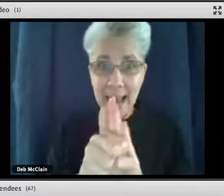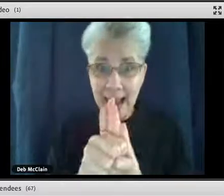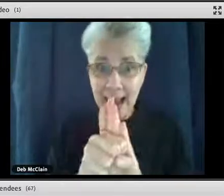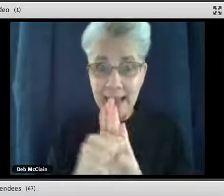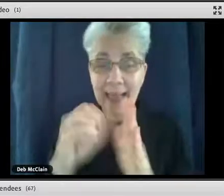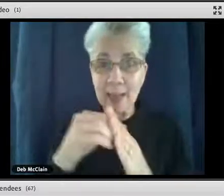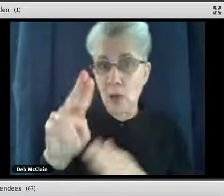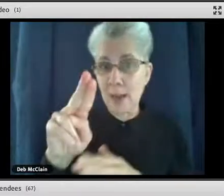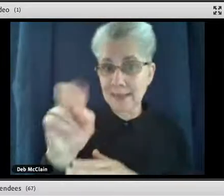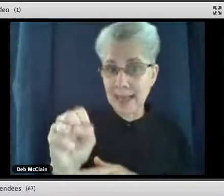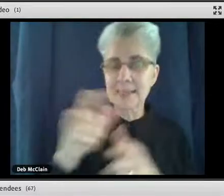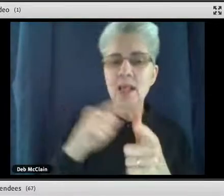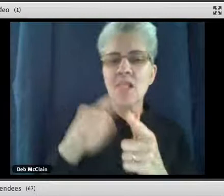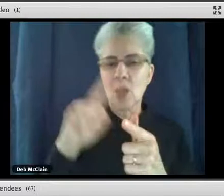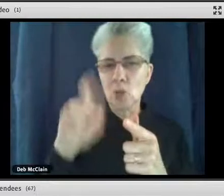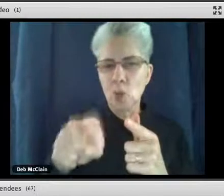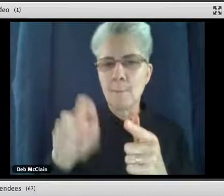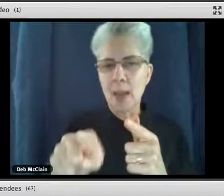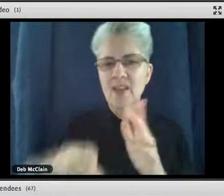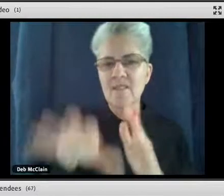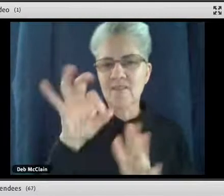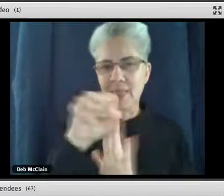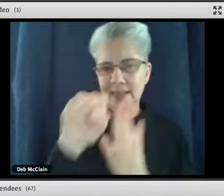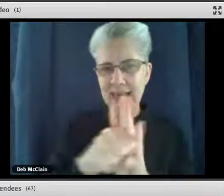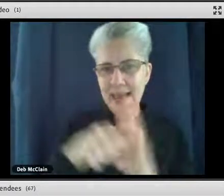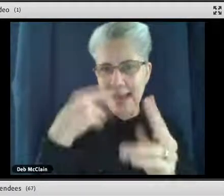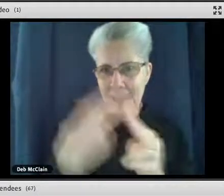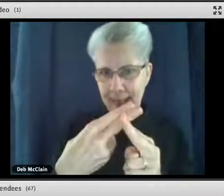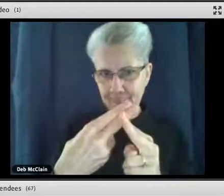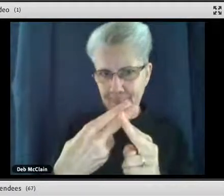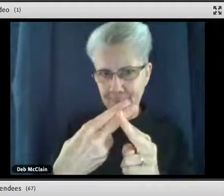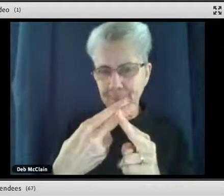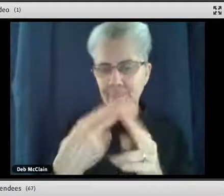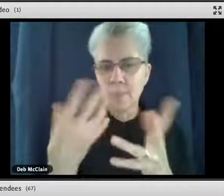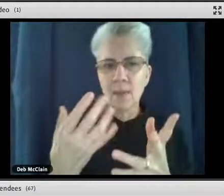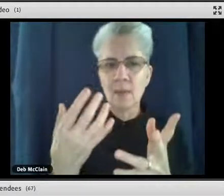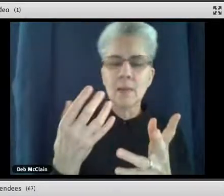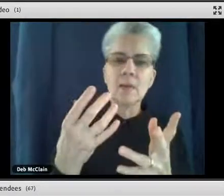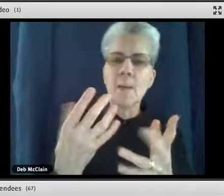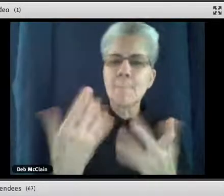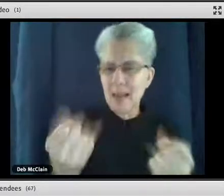is a city or state in the United States, then you need to find the state name.